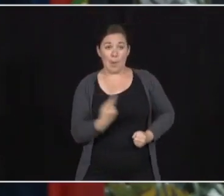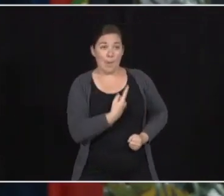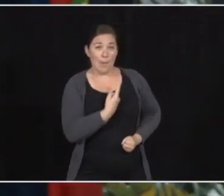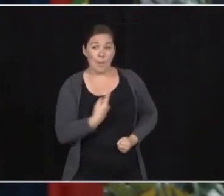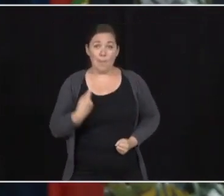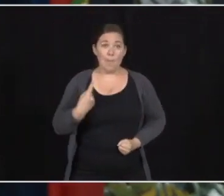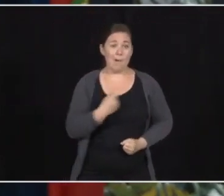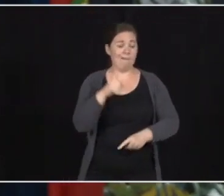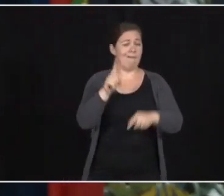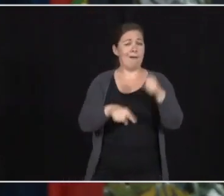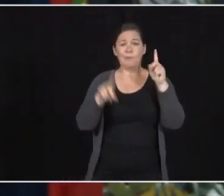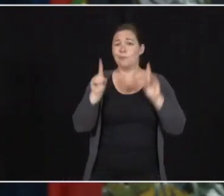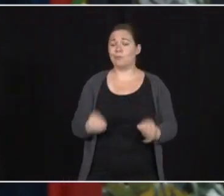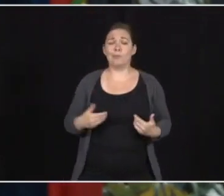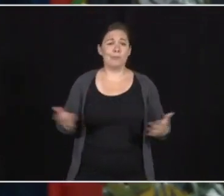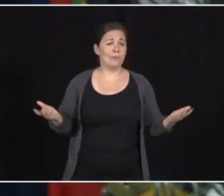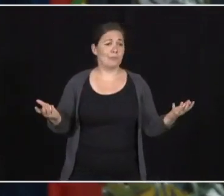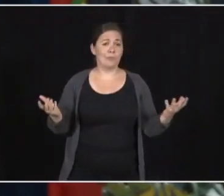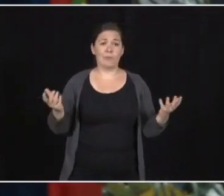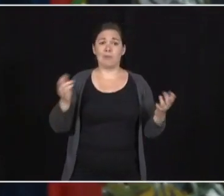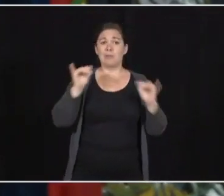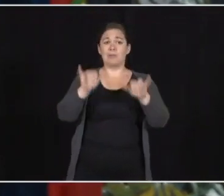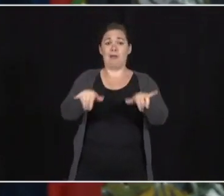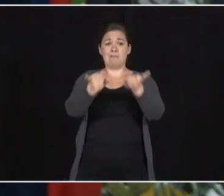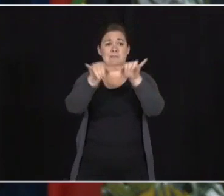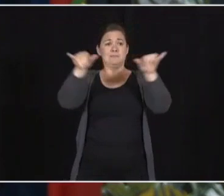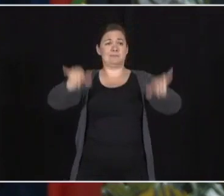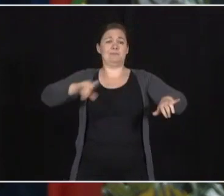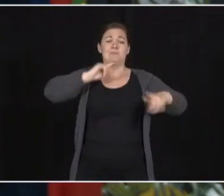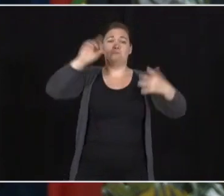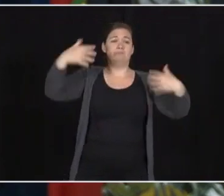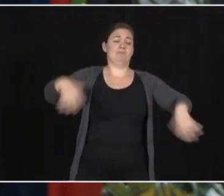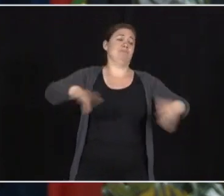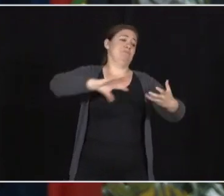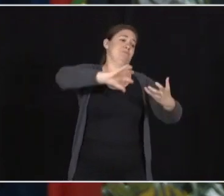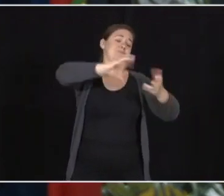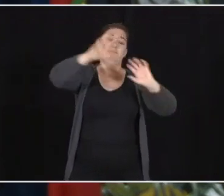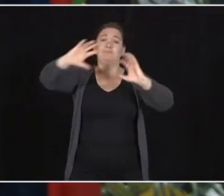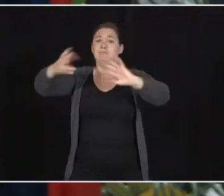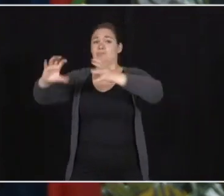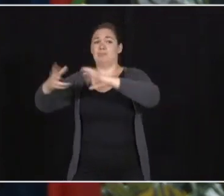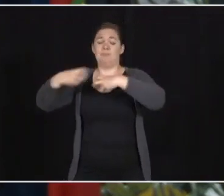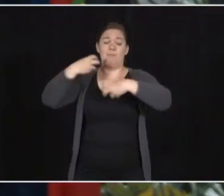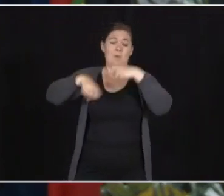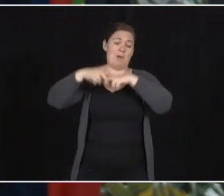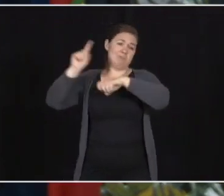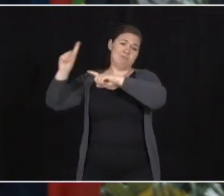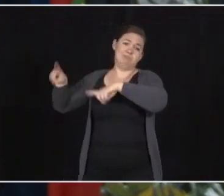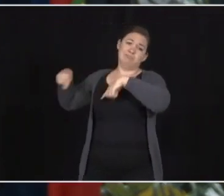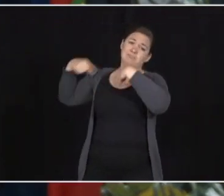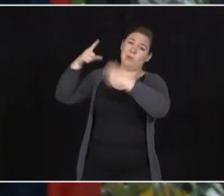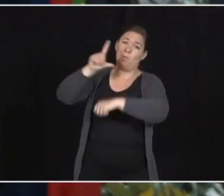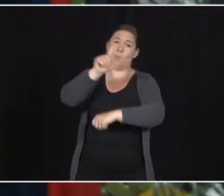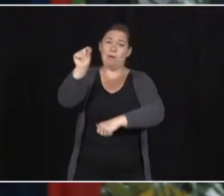We want to change the system, a broken system that has been around for decades, we need money. That is what it comes down to. If we get the funds then